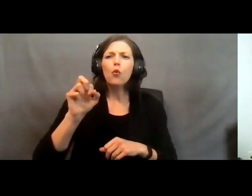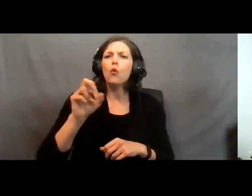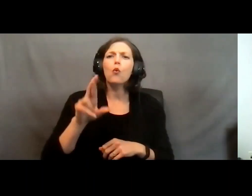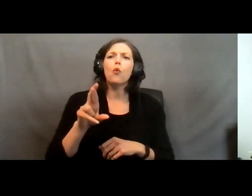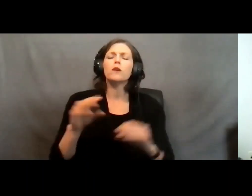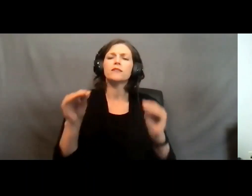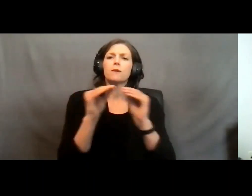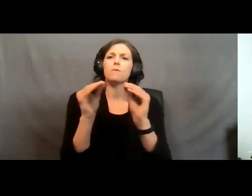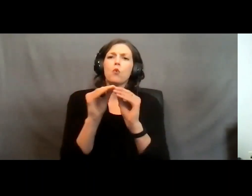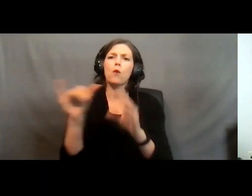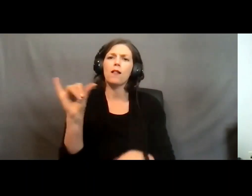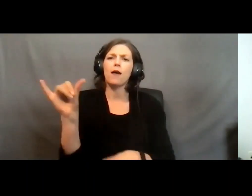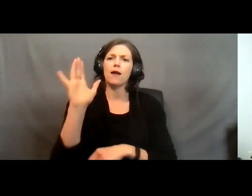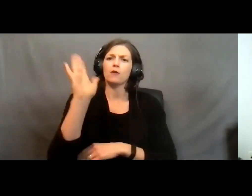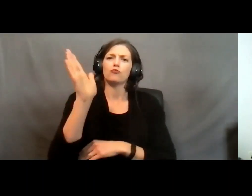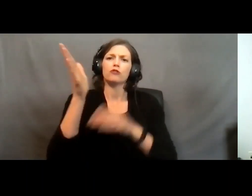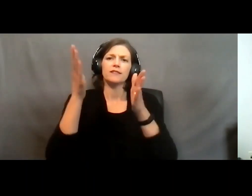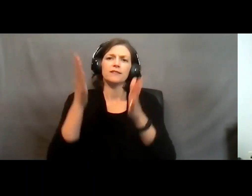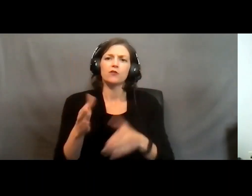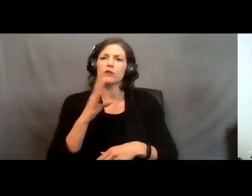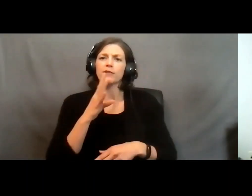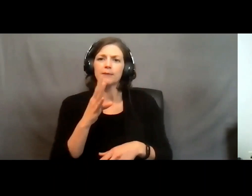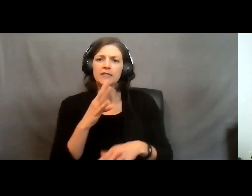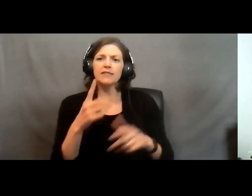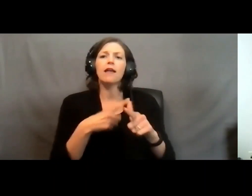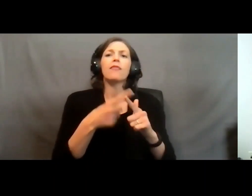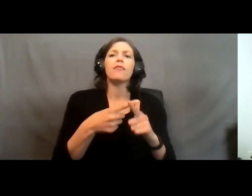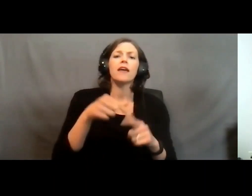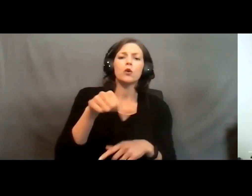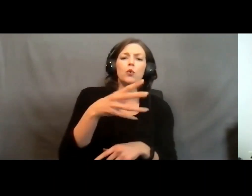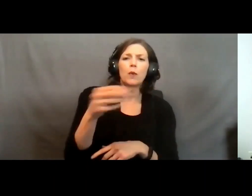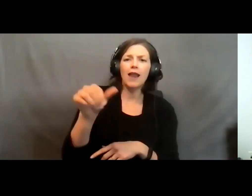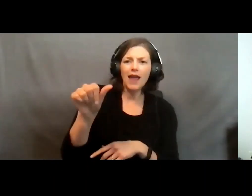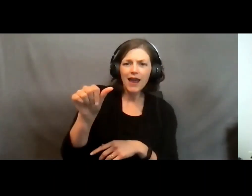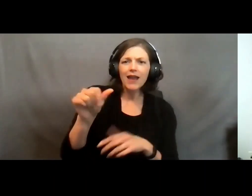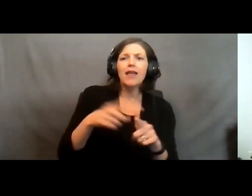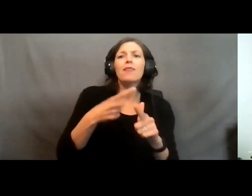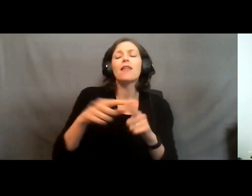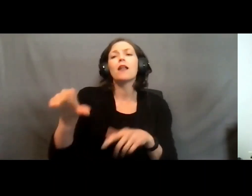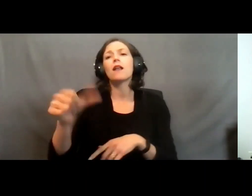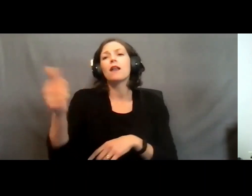13:38:09 presenter speaks, then there's Q&A, and then another presenter speaks, followed by 13:38:12 another Q&A?